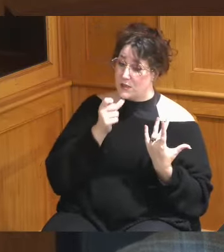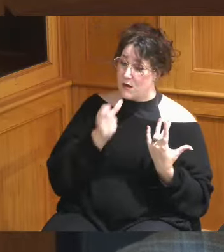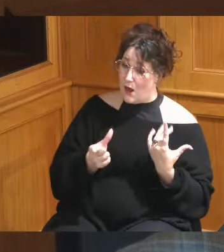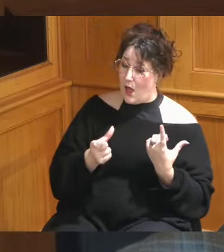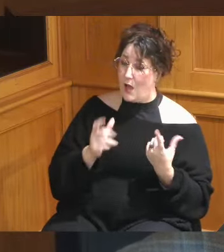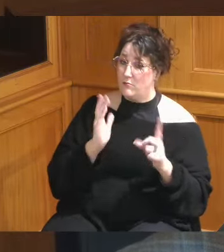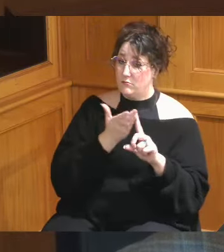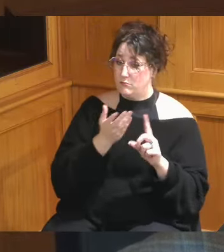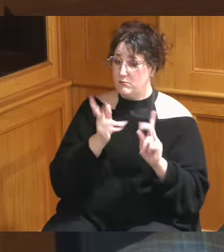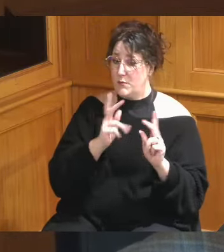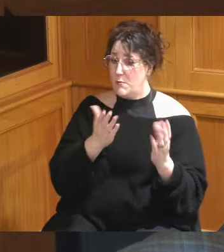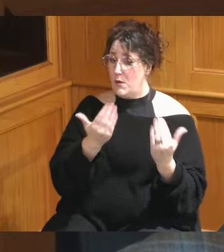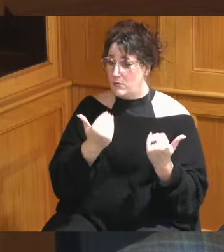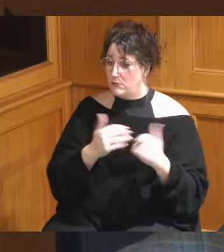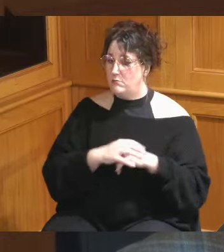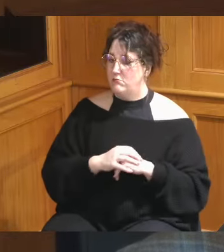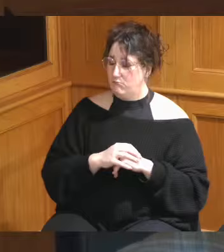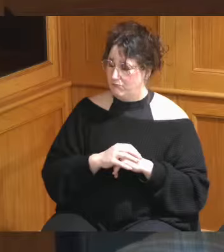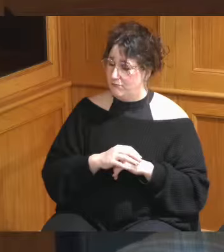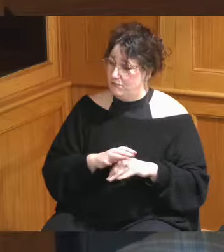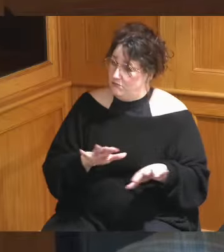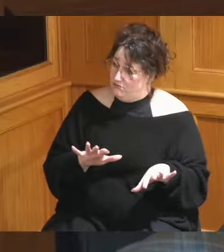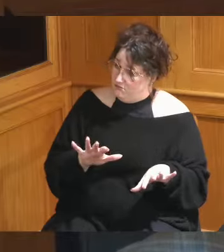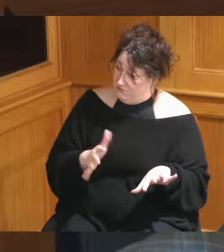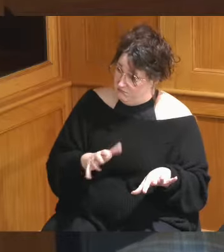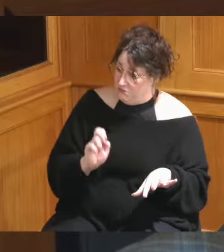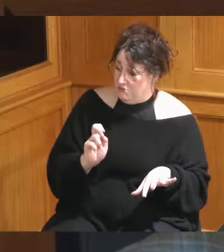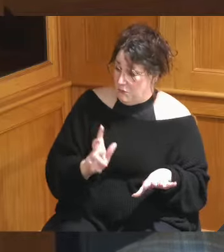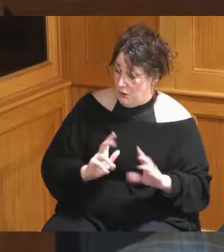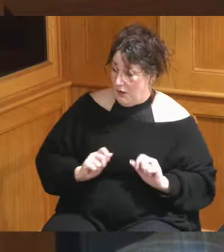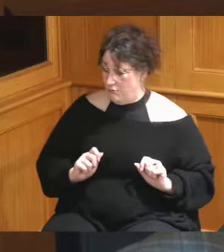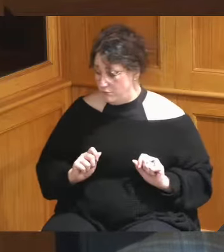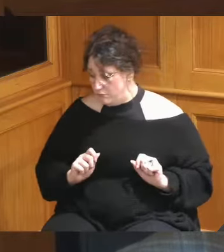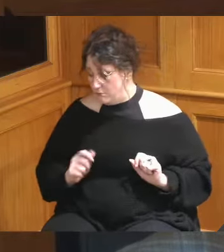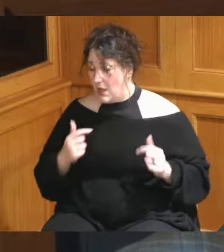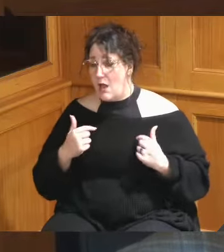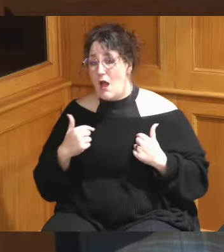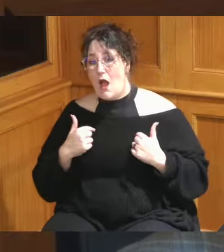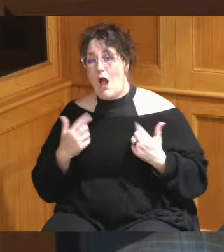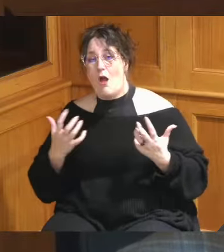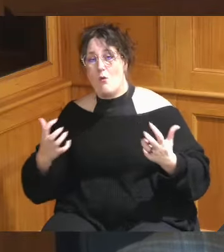I ain't really too, you know, that's okay, but I'm looking for how many beheads to the beds have